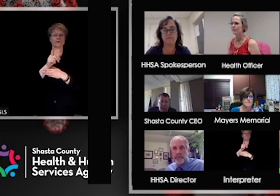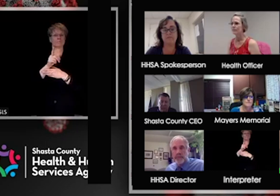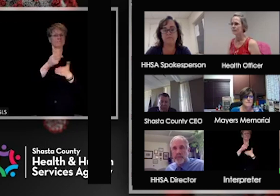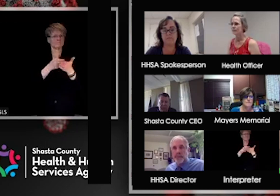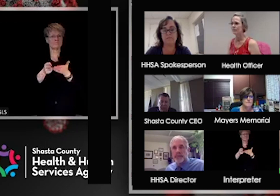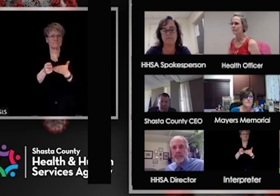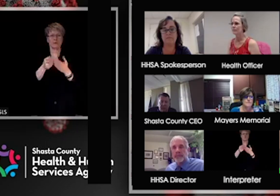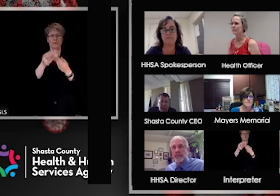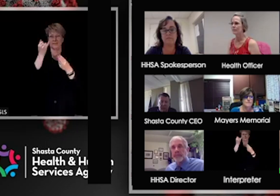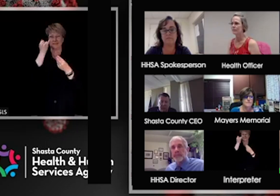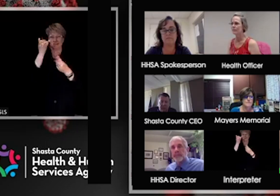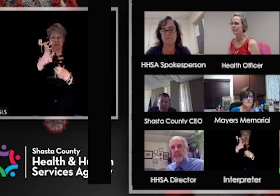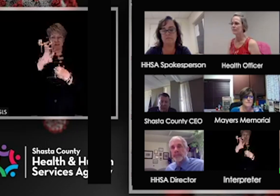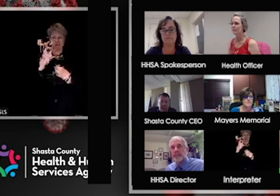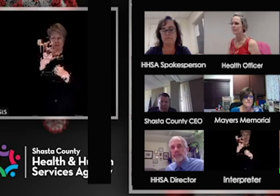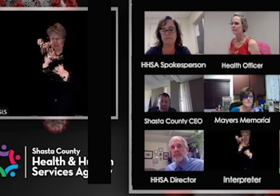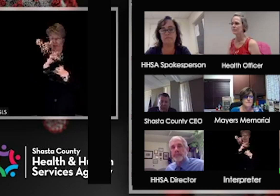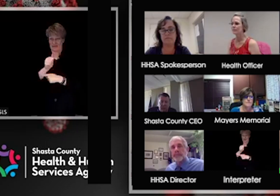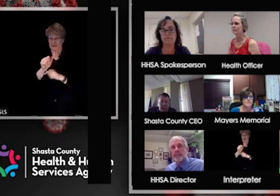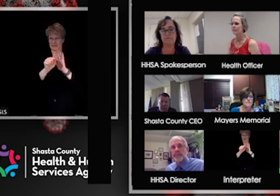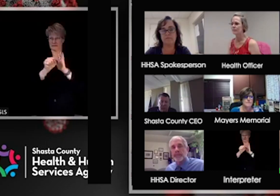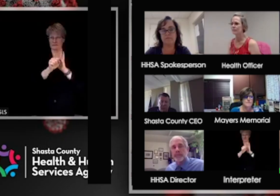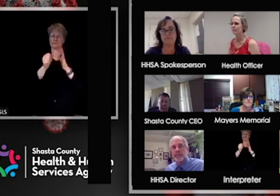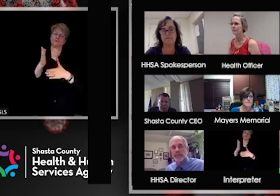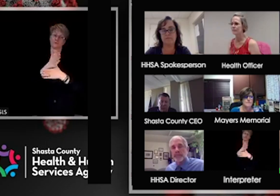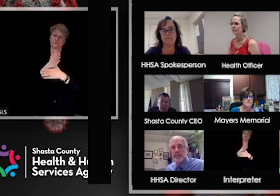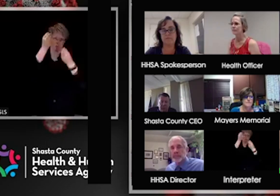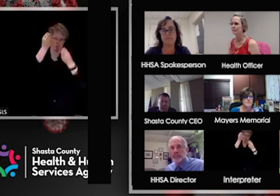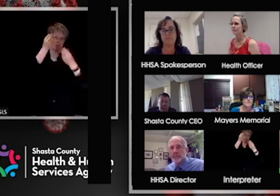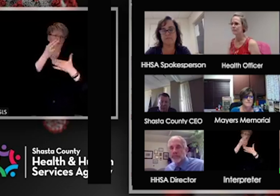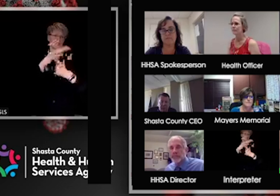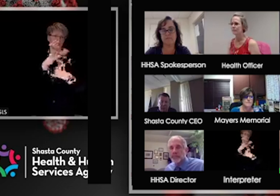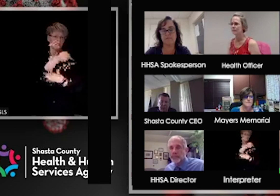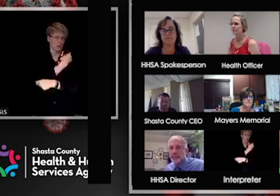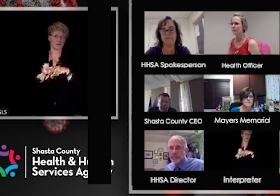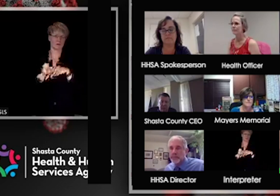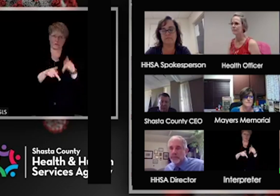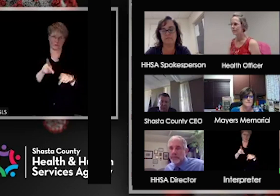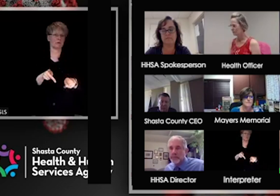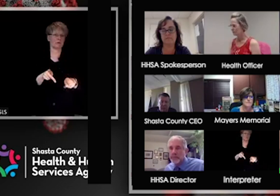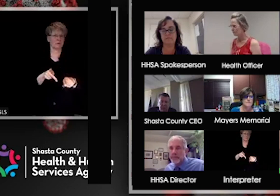they’re feeling. There has been an occasion where people say, “well, I don’t feel